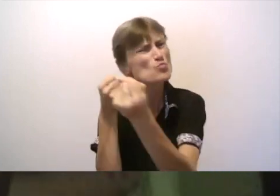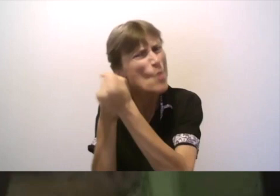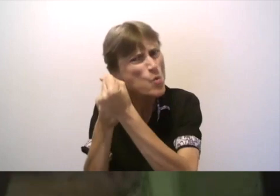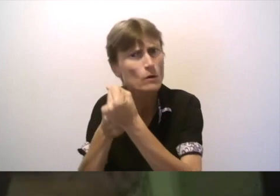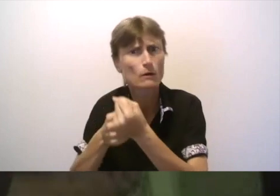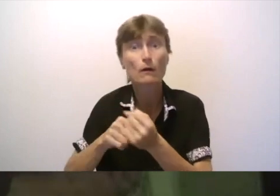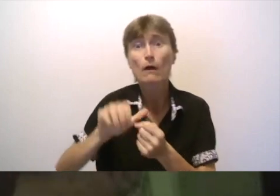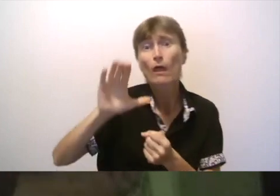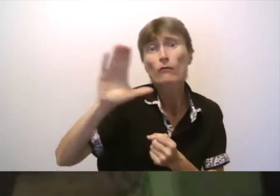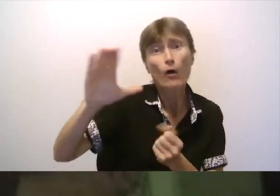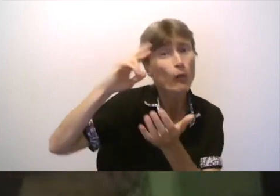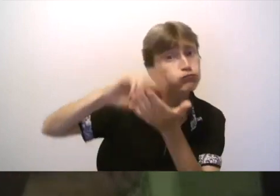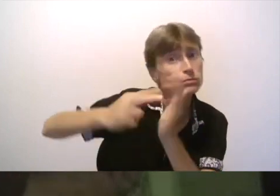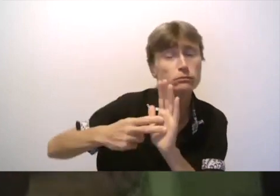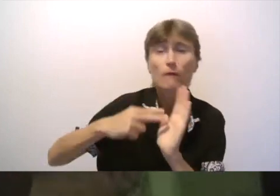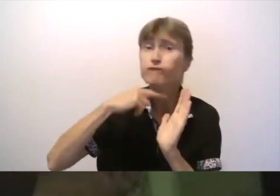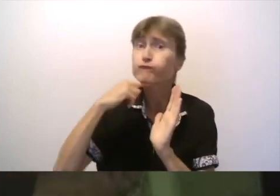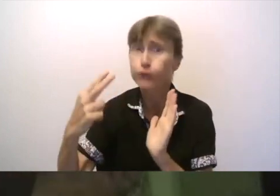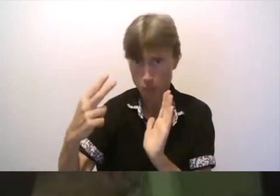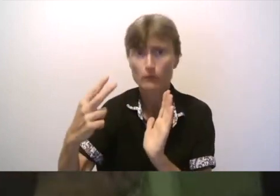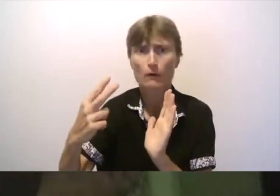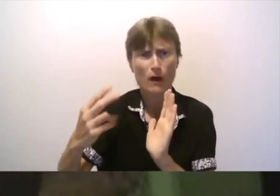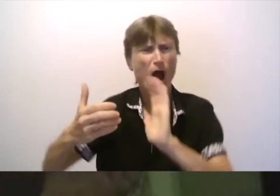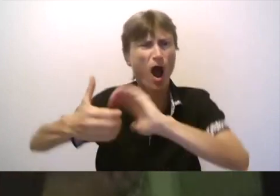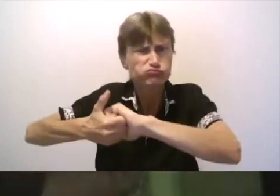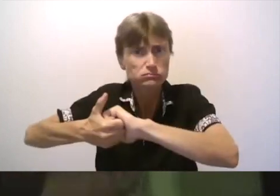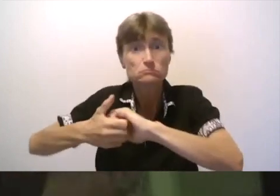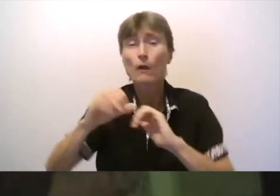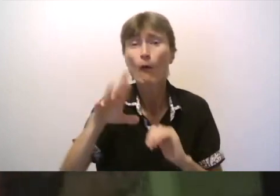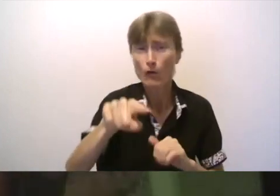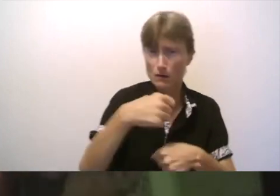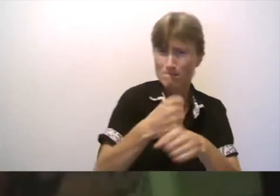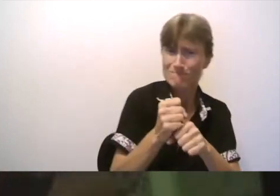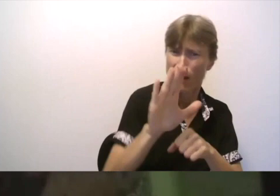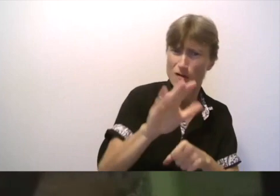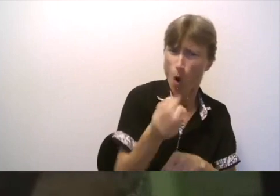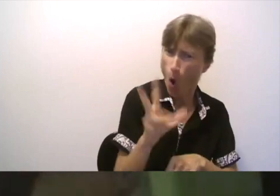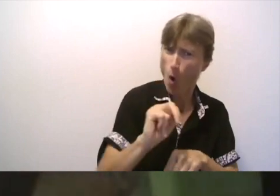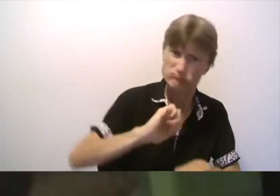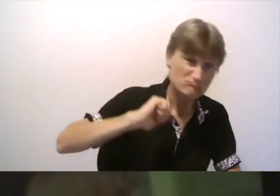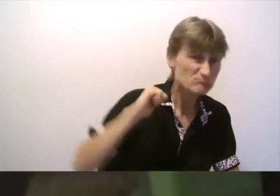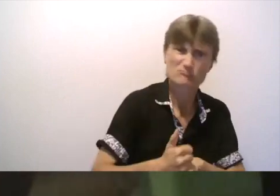forward or jump on someone else's or create your own but the thing is all that movement keeps the consistent